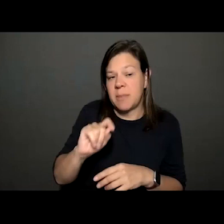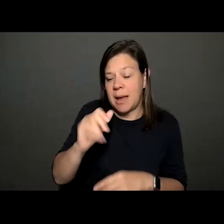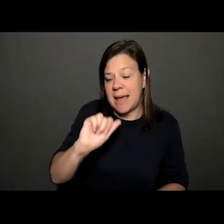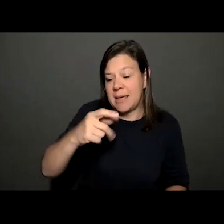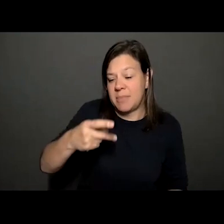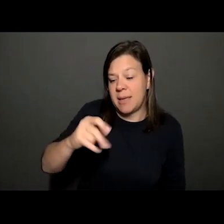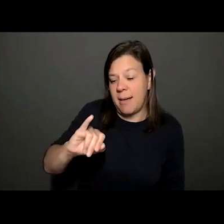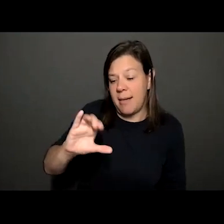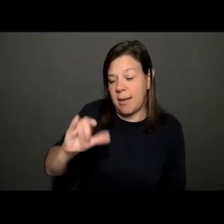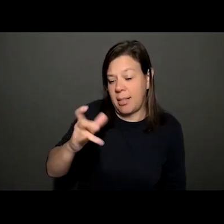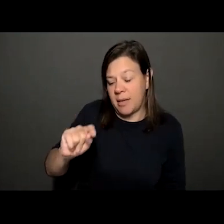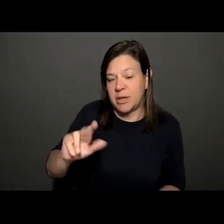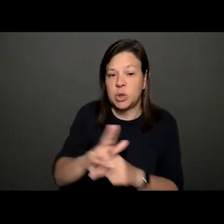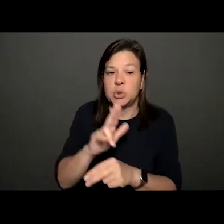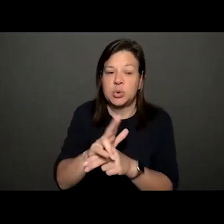ALL RIGHT, SO LET'S TALK ABOUT RECORDS.